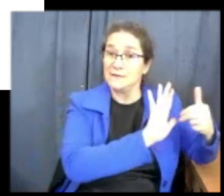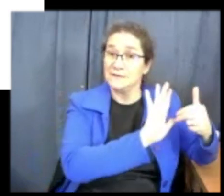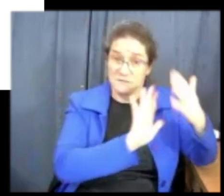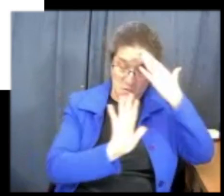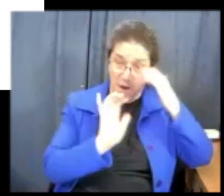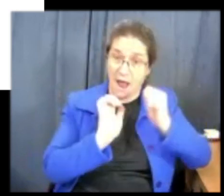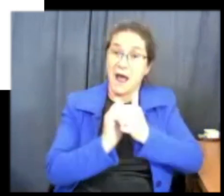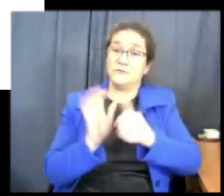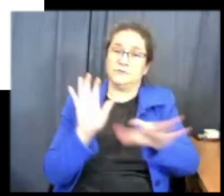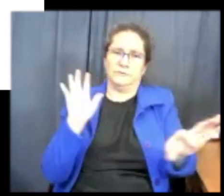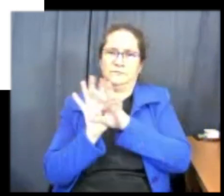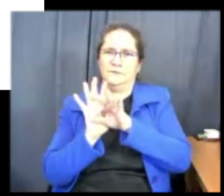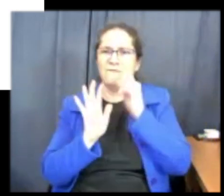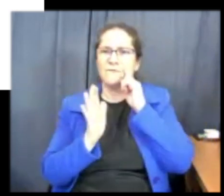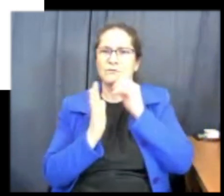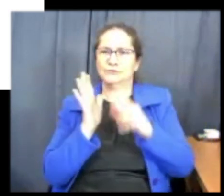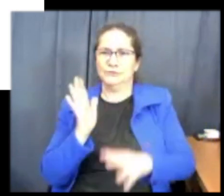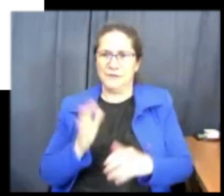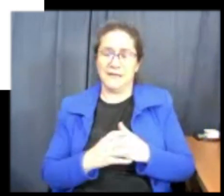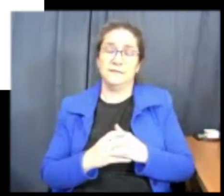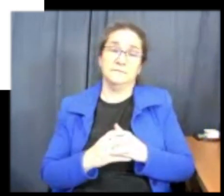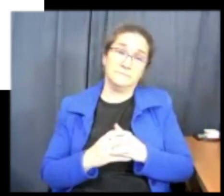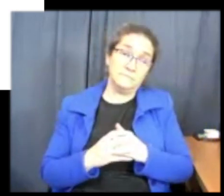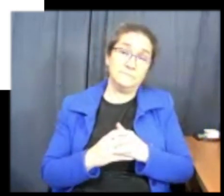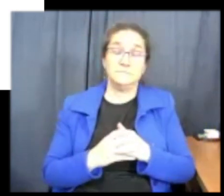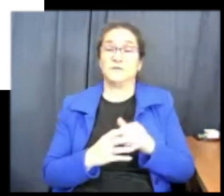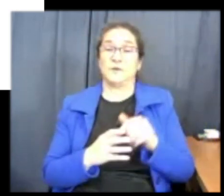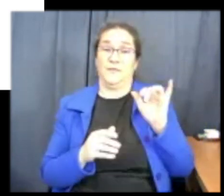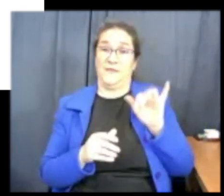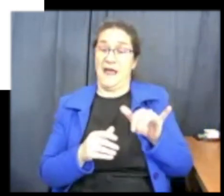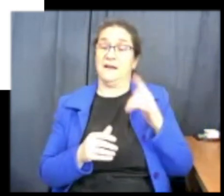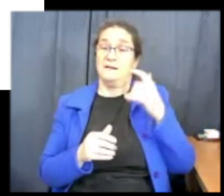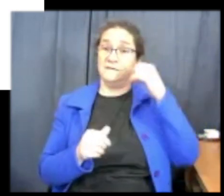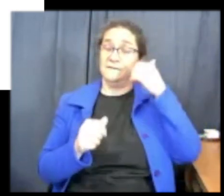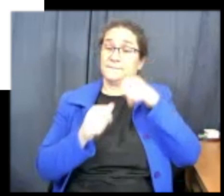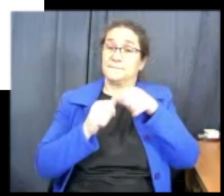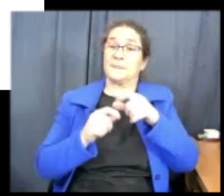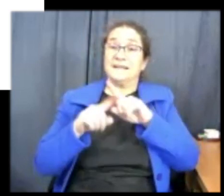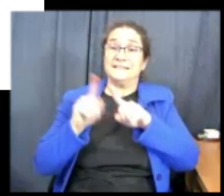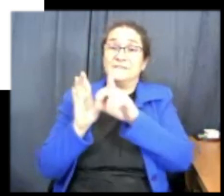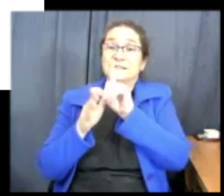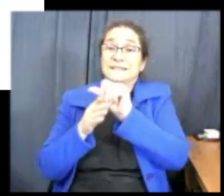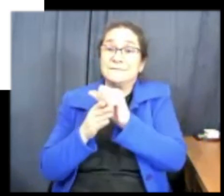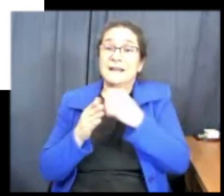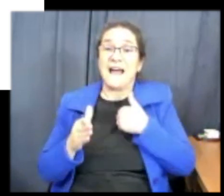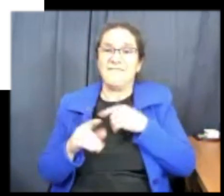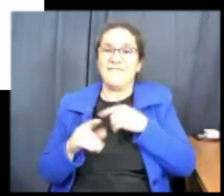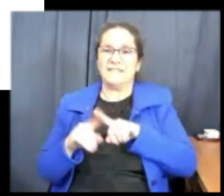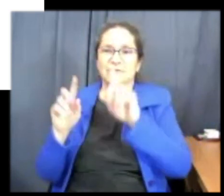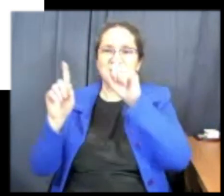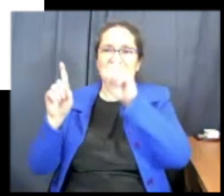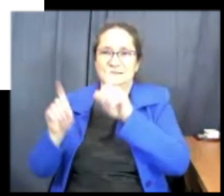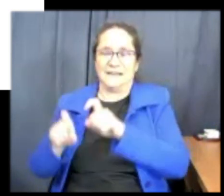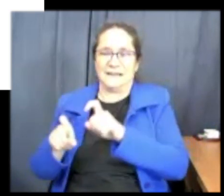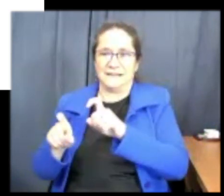And so for this one, different disabilities require different types of testing in accordance with the planning form of the ETR.